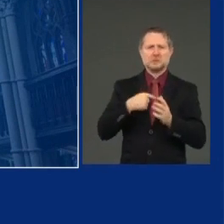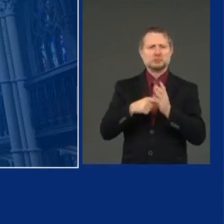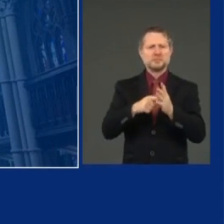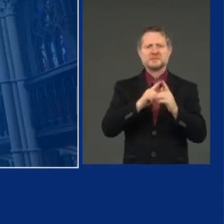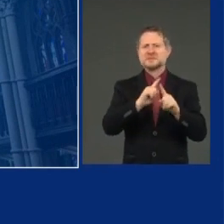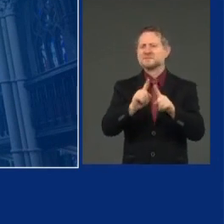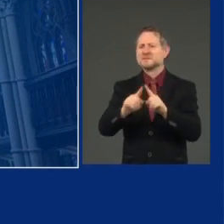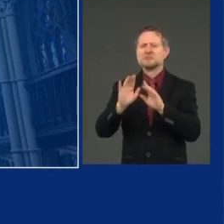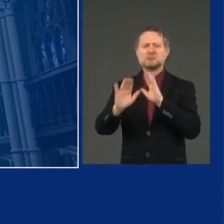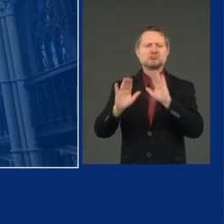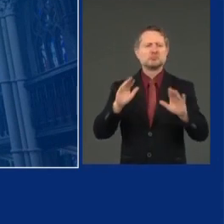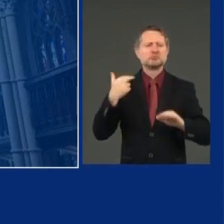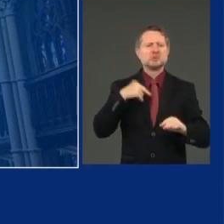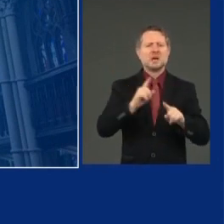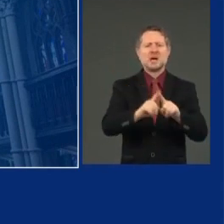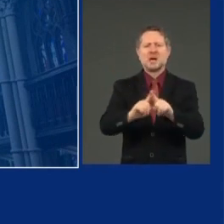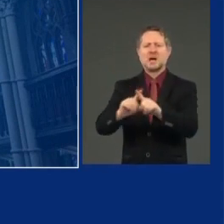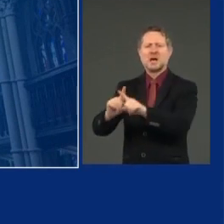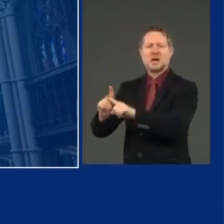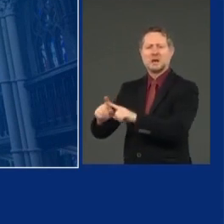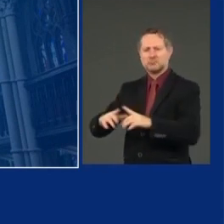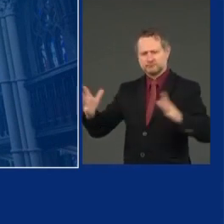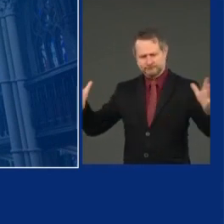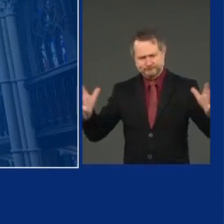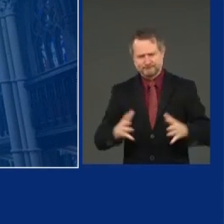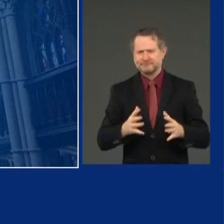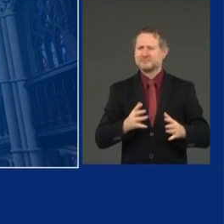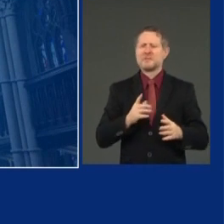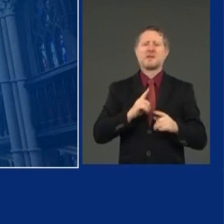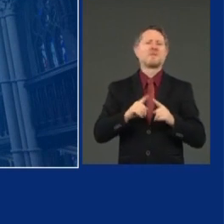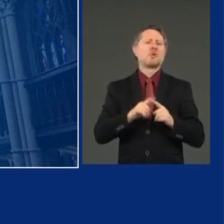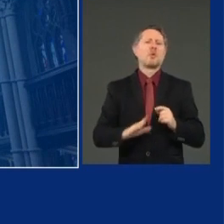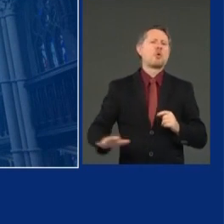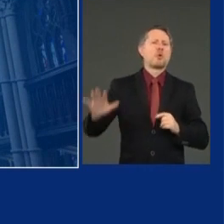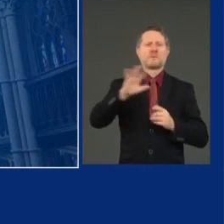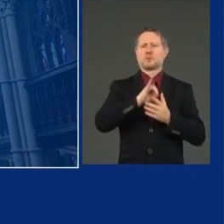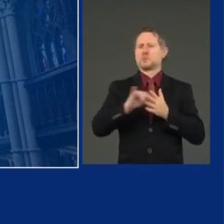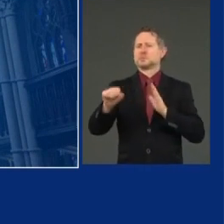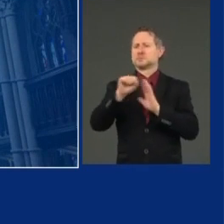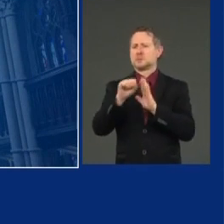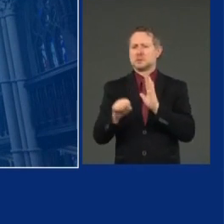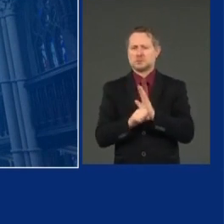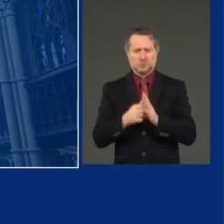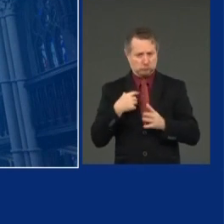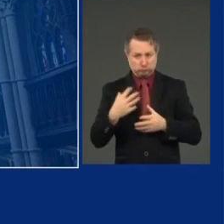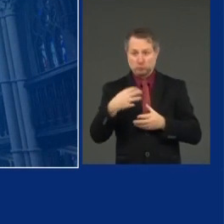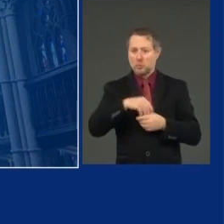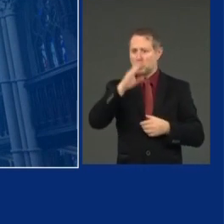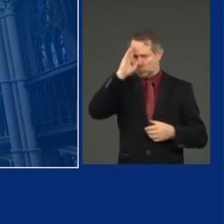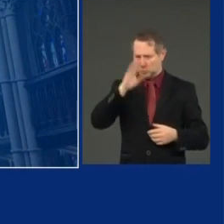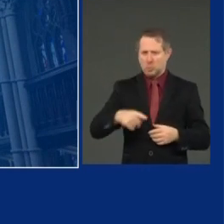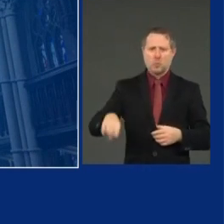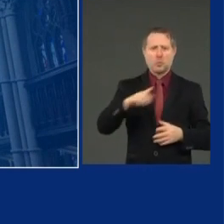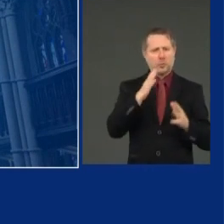COUNCIL. OUR INTERFAITH ADVISORY COUNCIL HAS REPRESENTATIVES OF THE